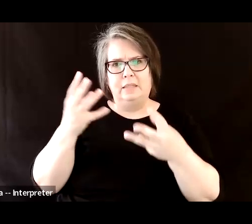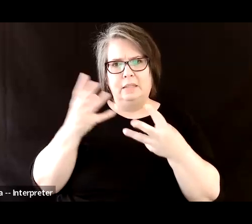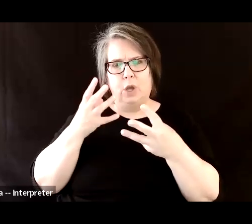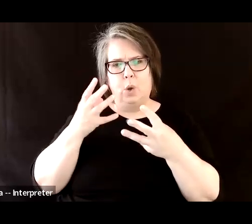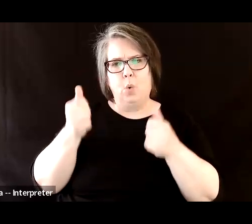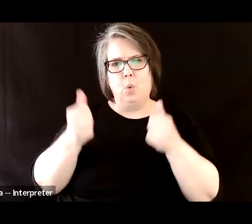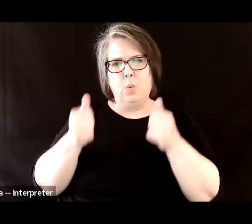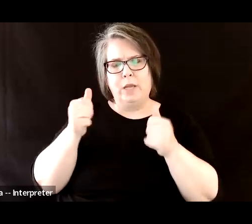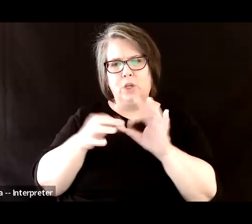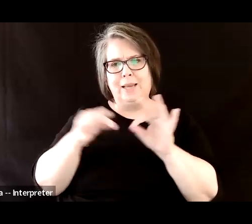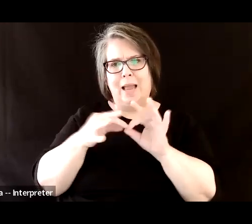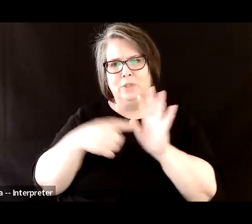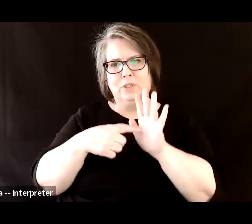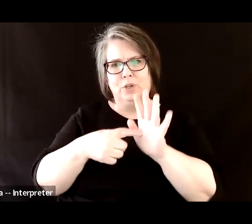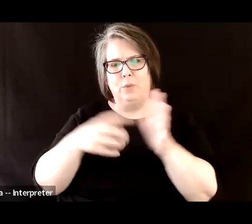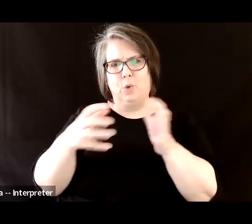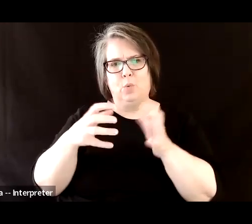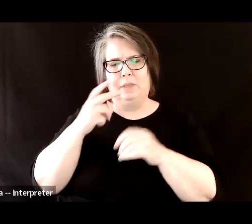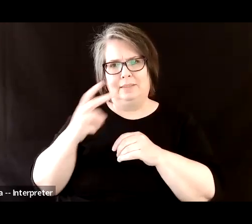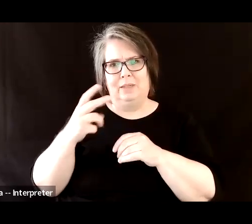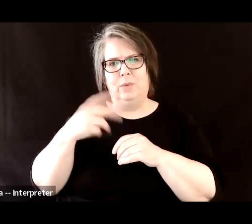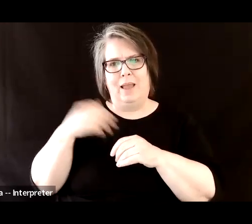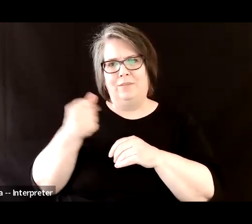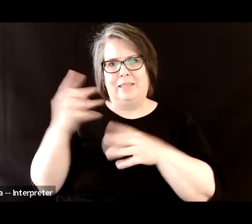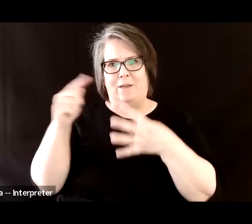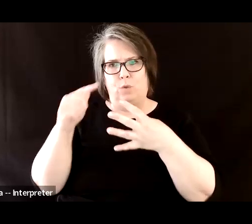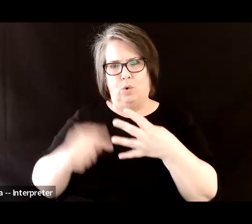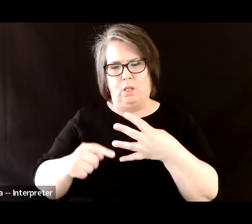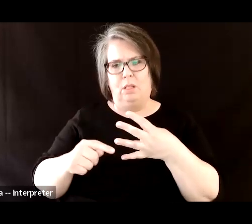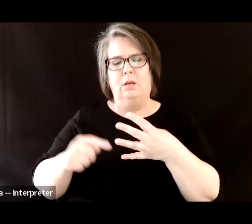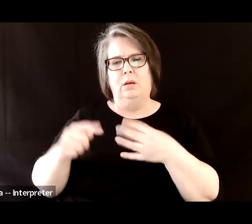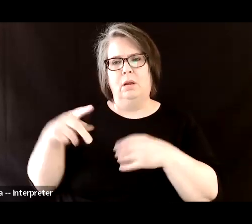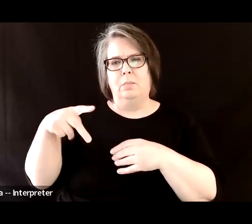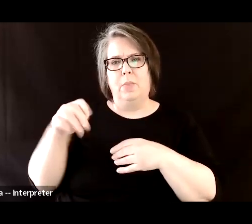see. We have several that are listed in the presentation today. I know we won't be able to get